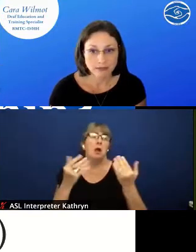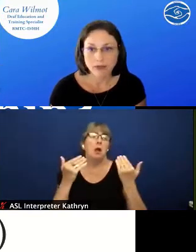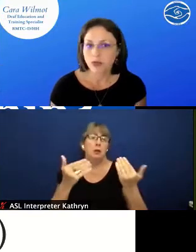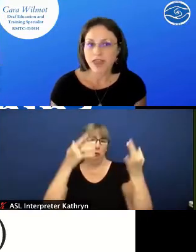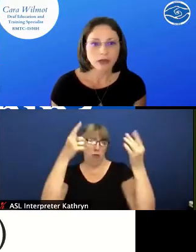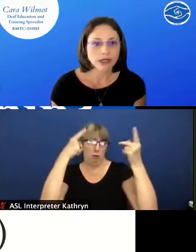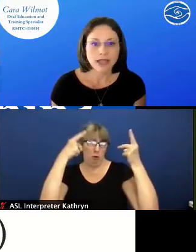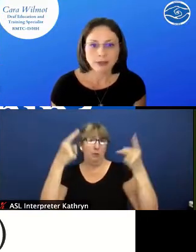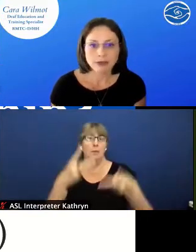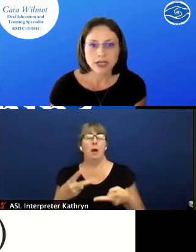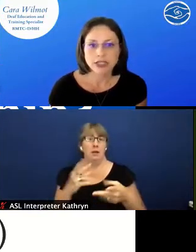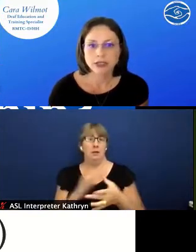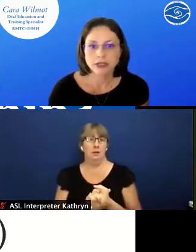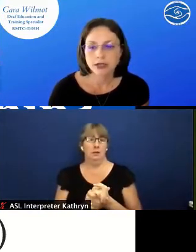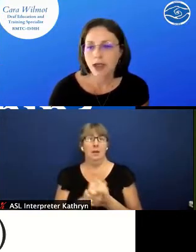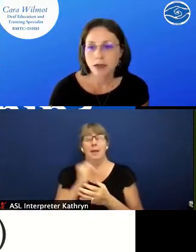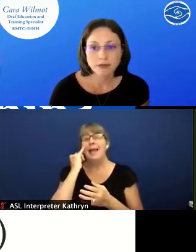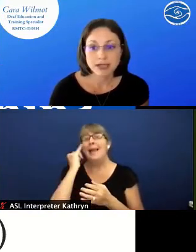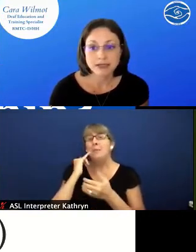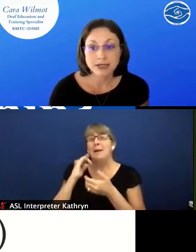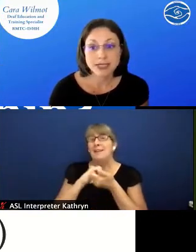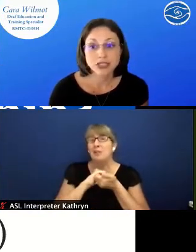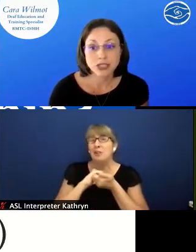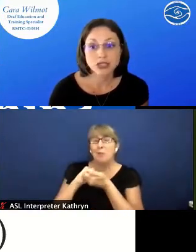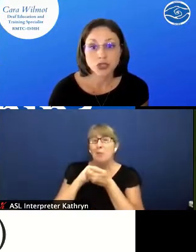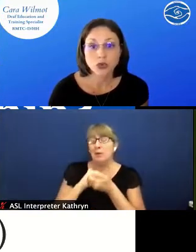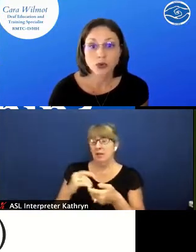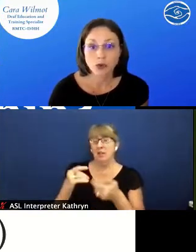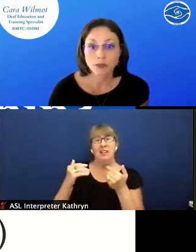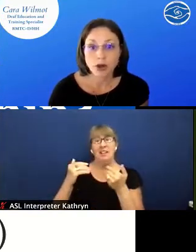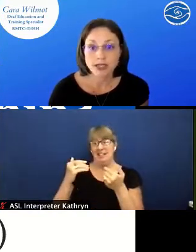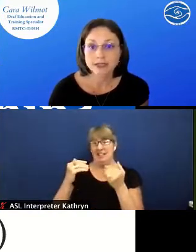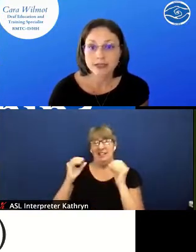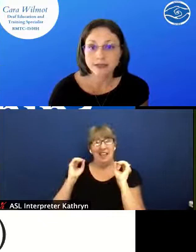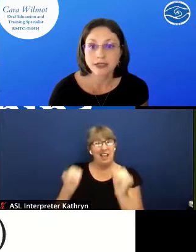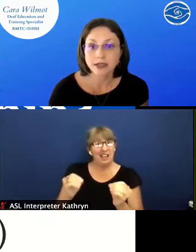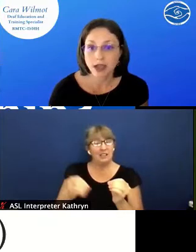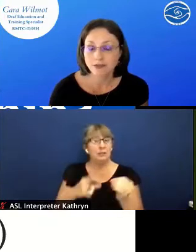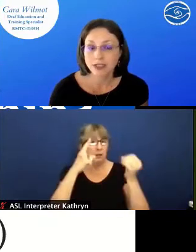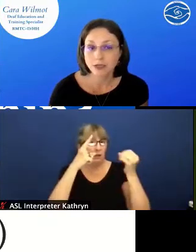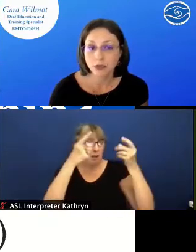but without collaboration compromise is just two or more parties leaving the conflict with